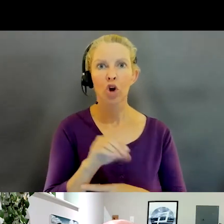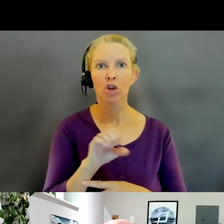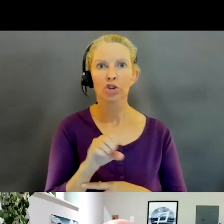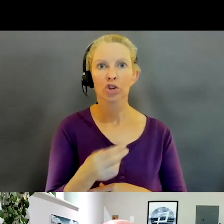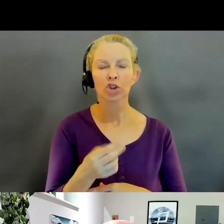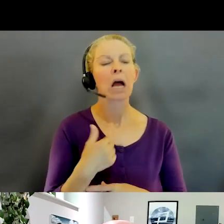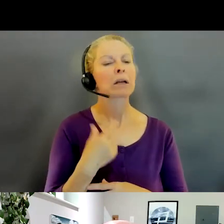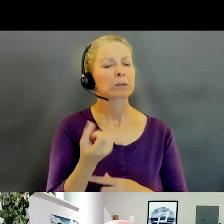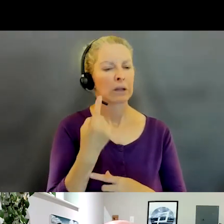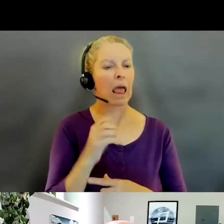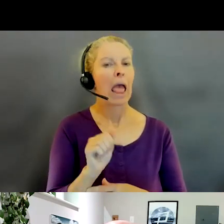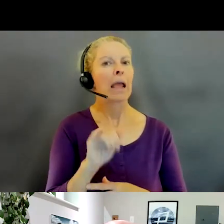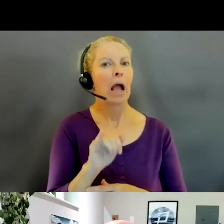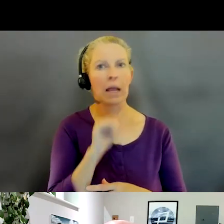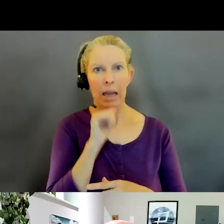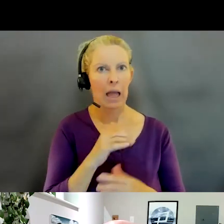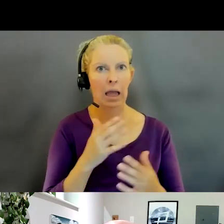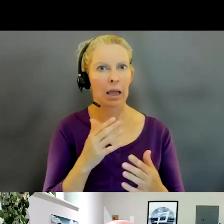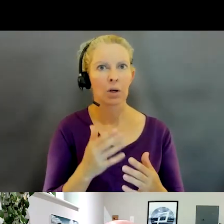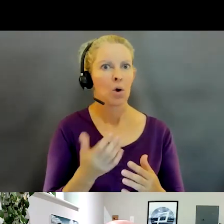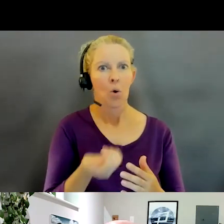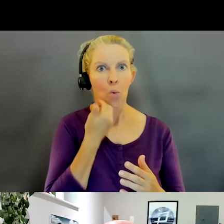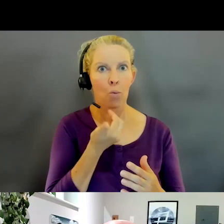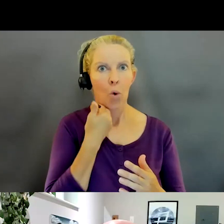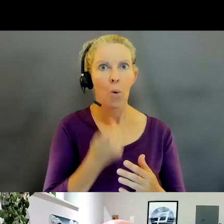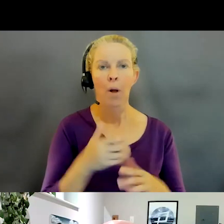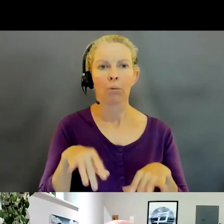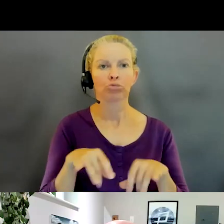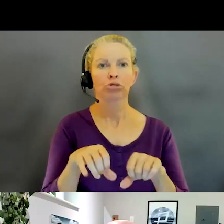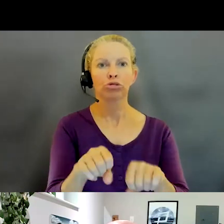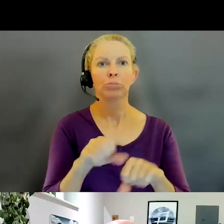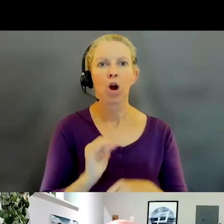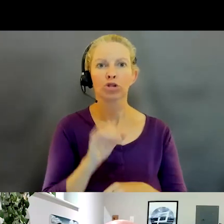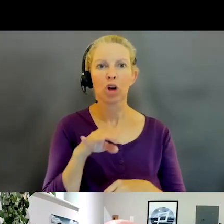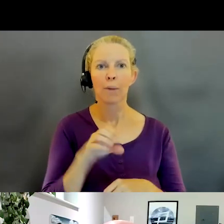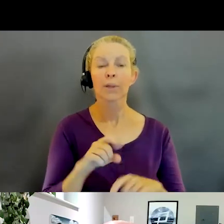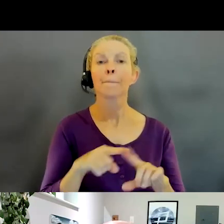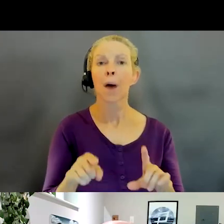here to take our jobs, but a lot of business leaders do CAI is replacing certain roles,